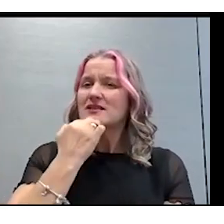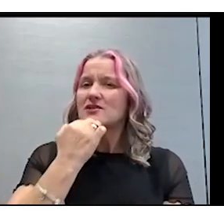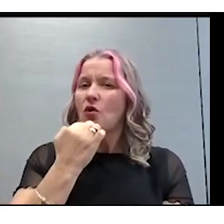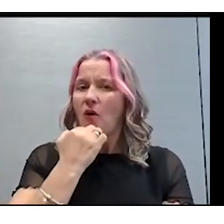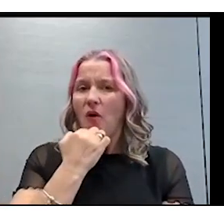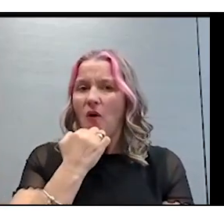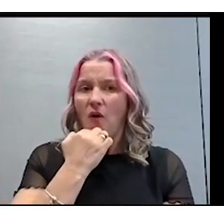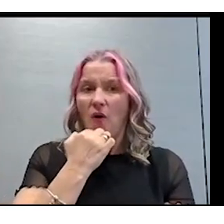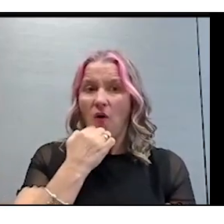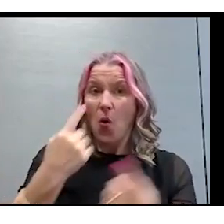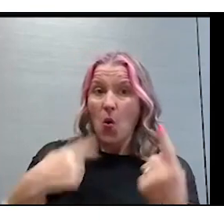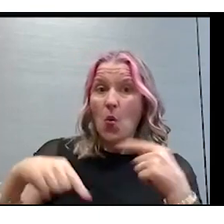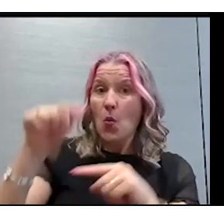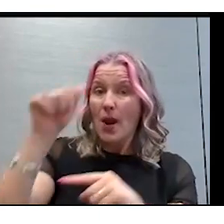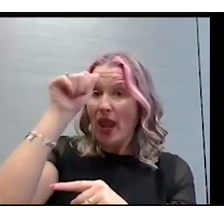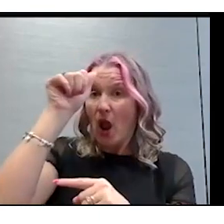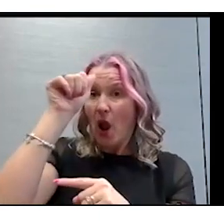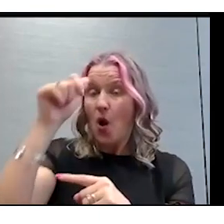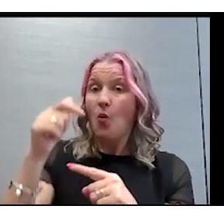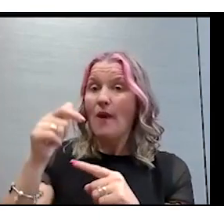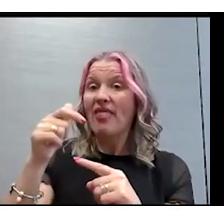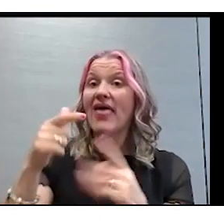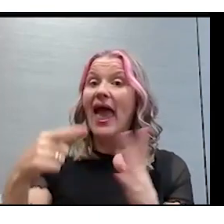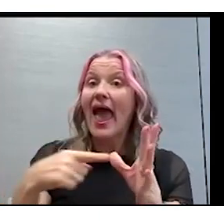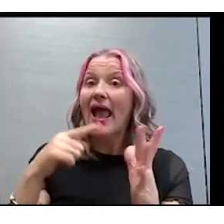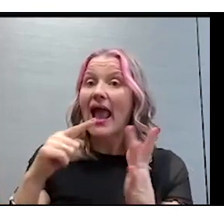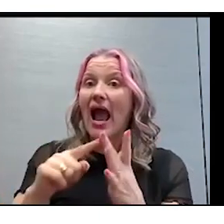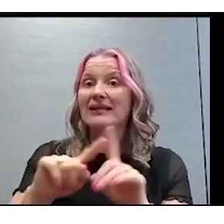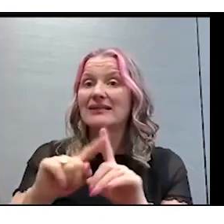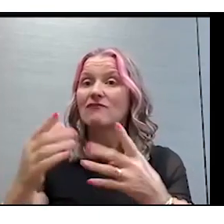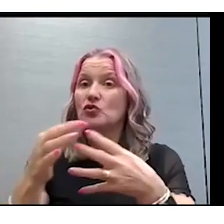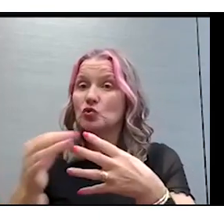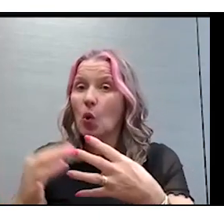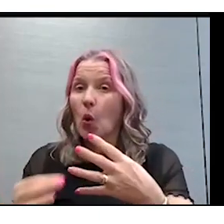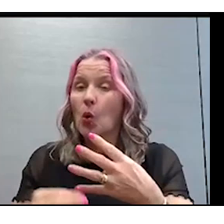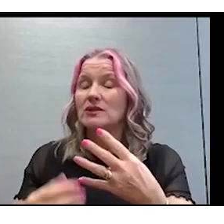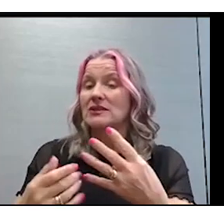And we know that with the joint AI tools, there's new category of risk that maybe we